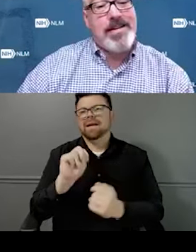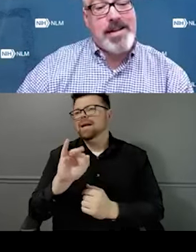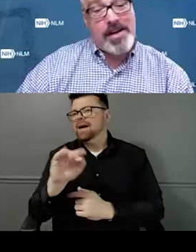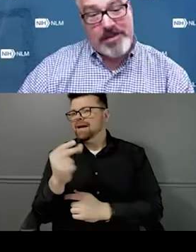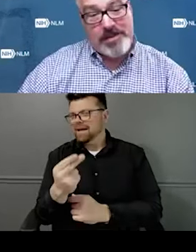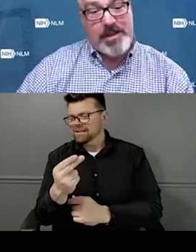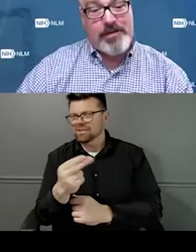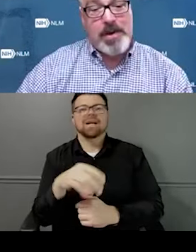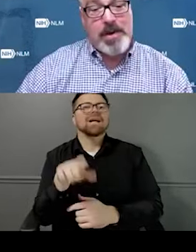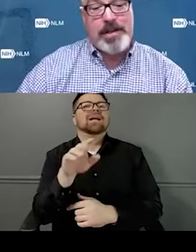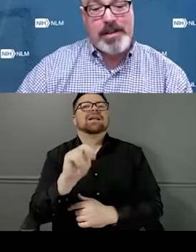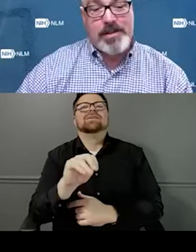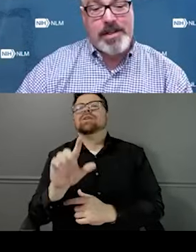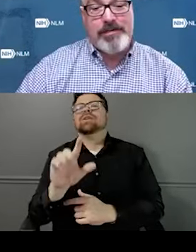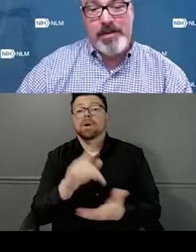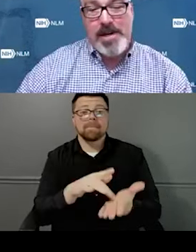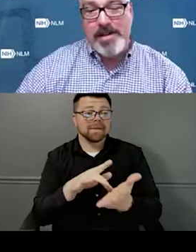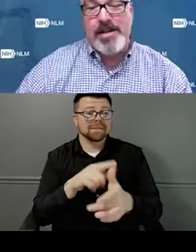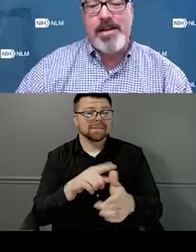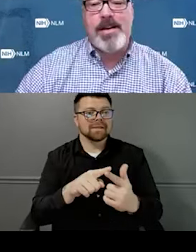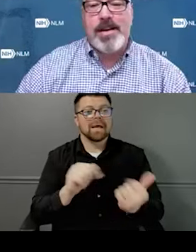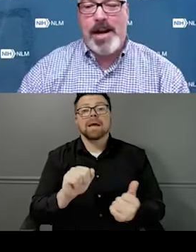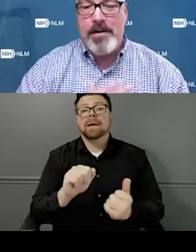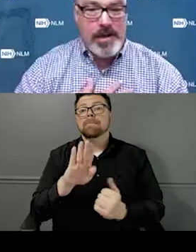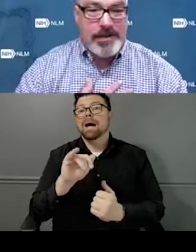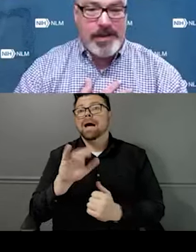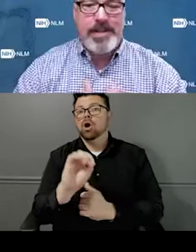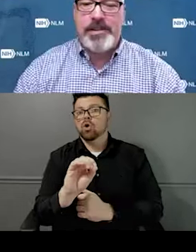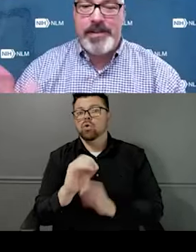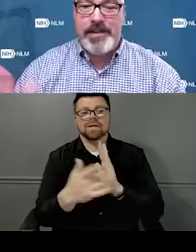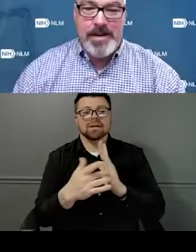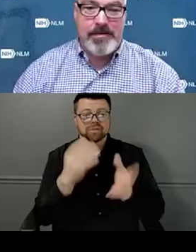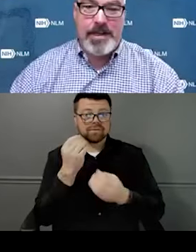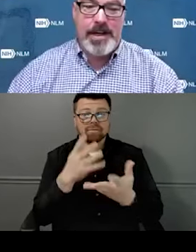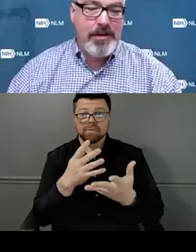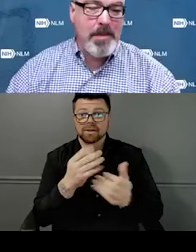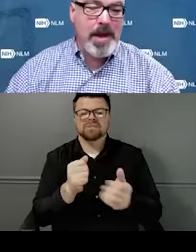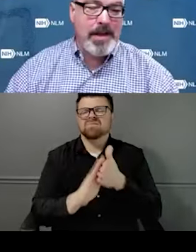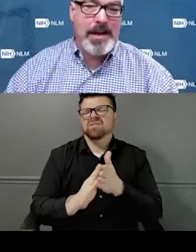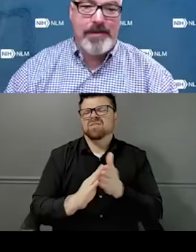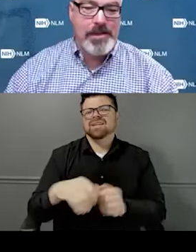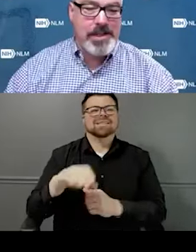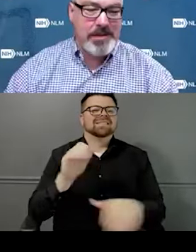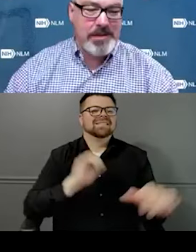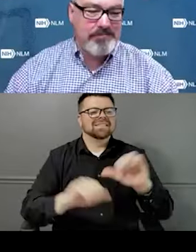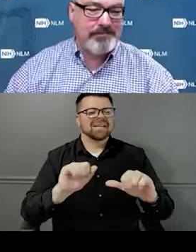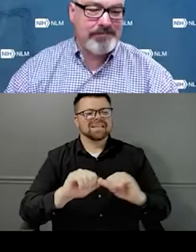the National Center for Biotechnology Information. I run SciENcv and we're going to hear about it after Jean.